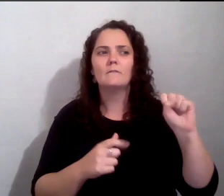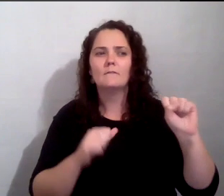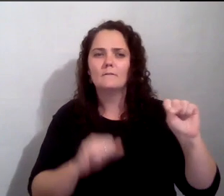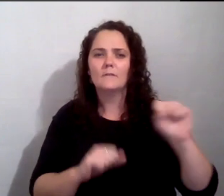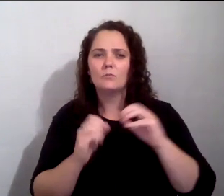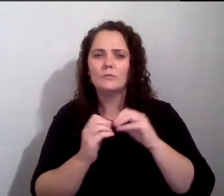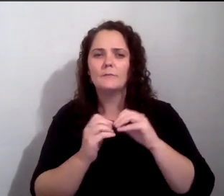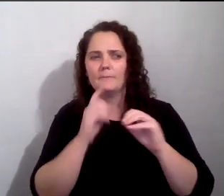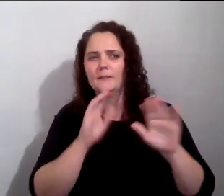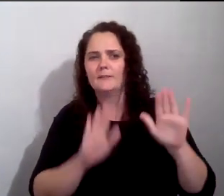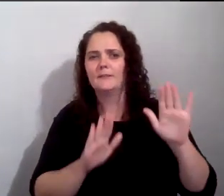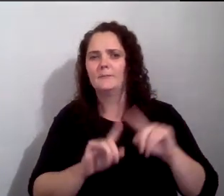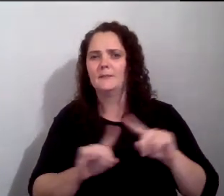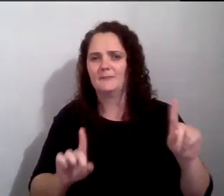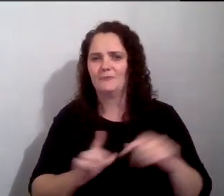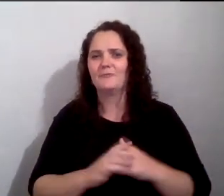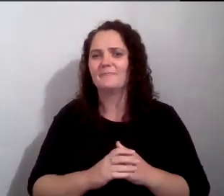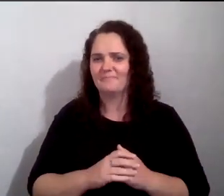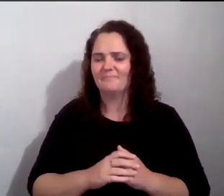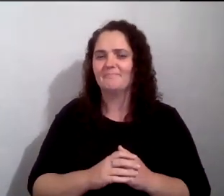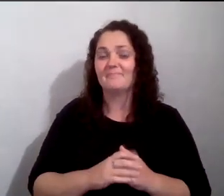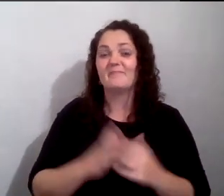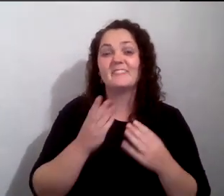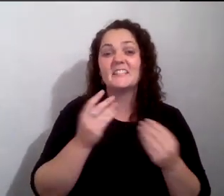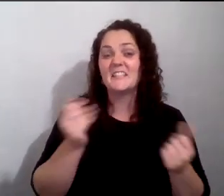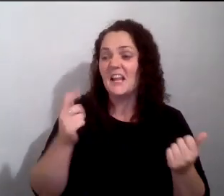slightly. There's also been some speculation that